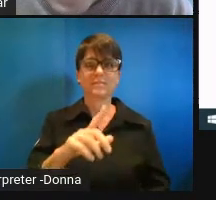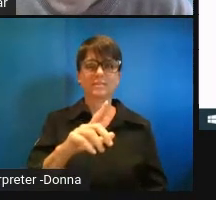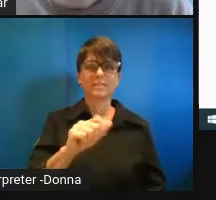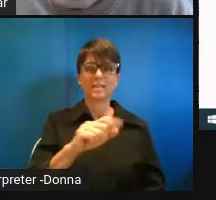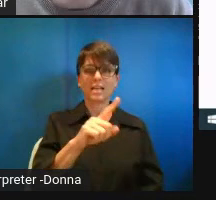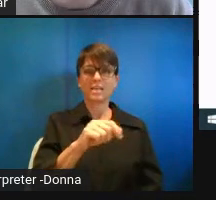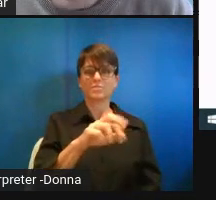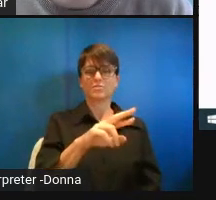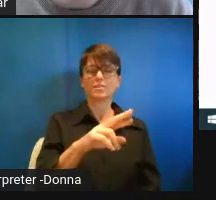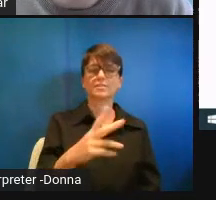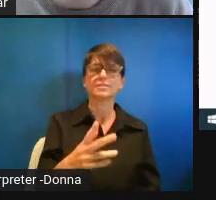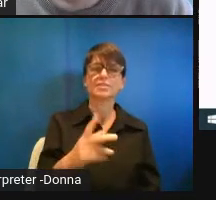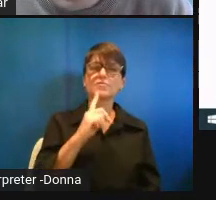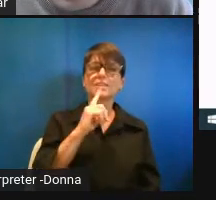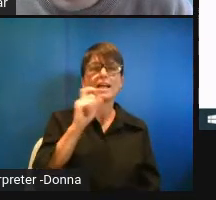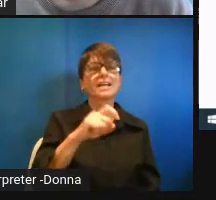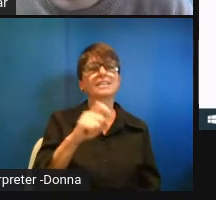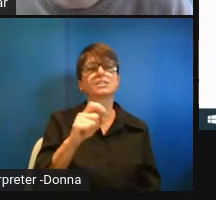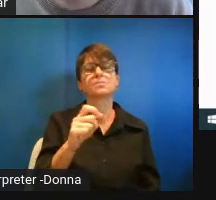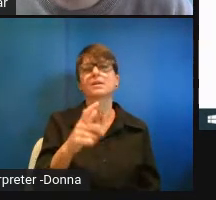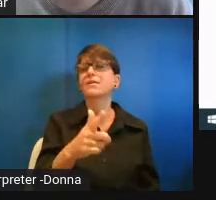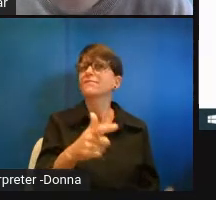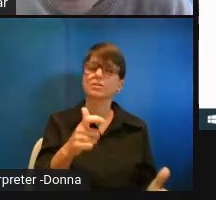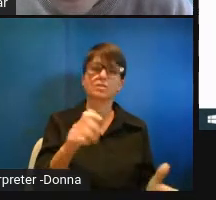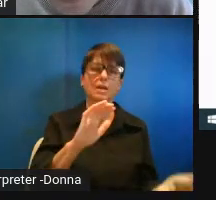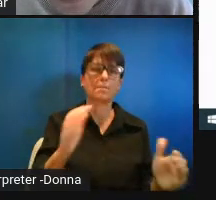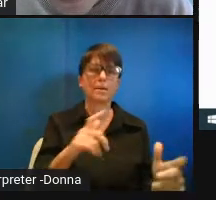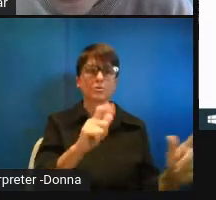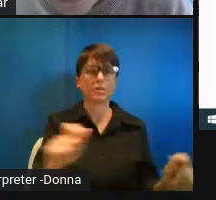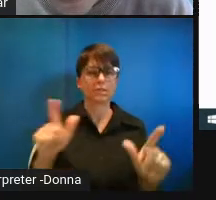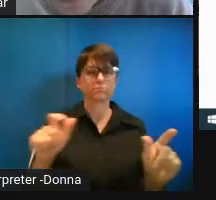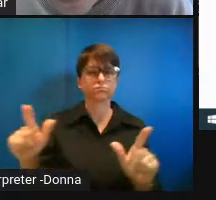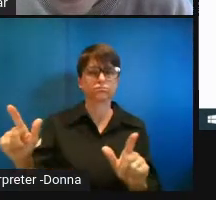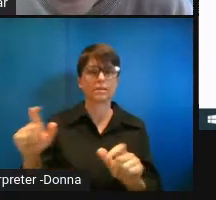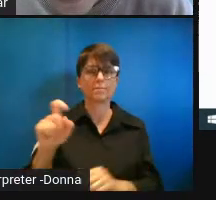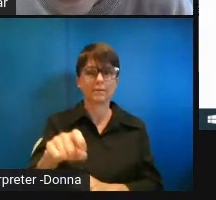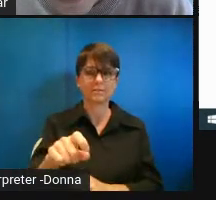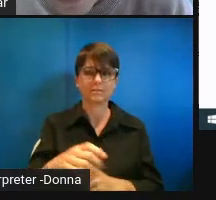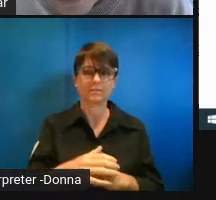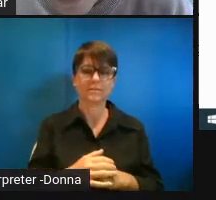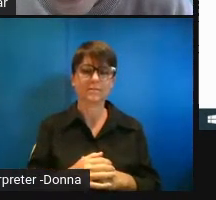I have to be faster than slide changing. Right. Okay. Wow.